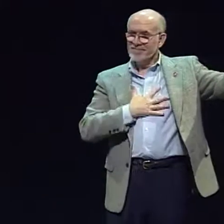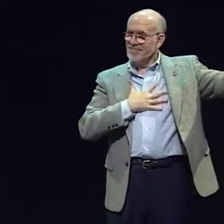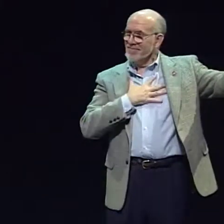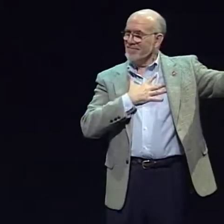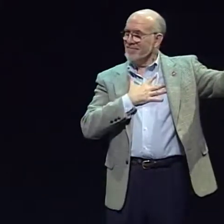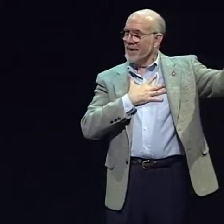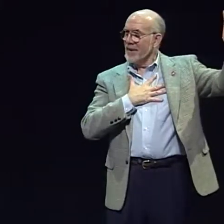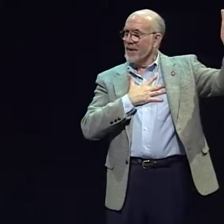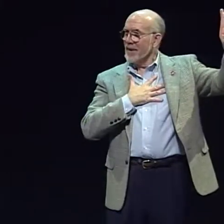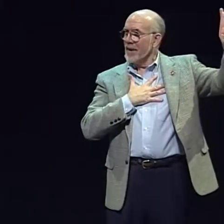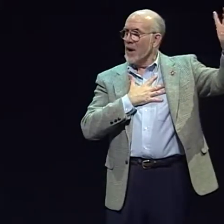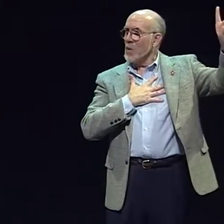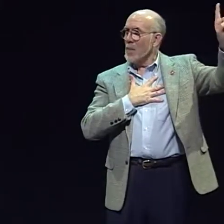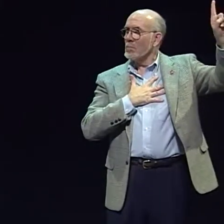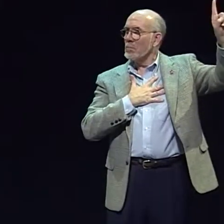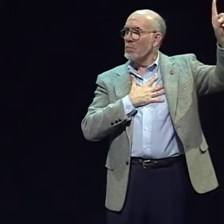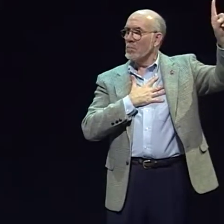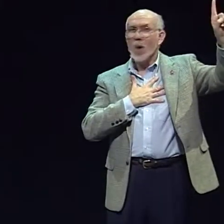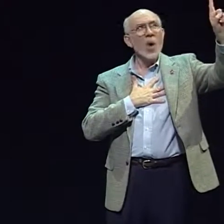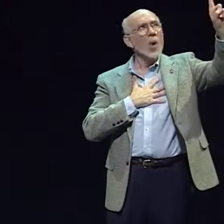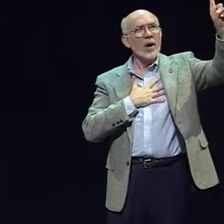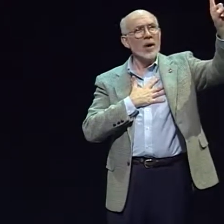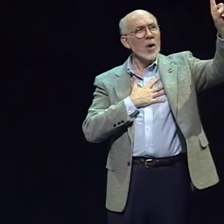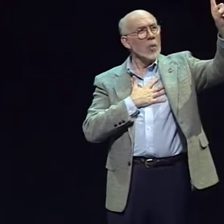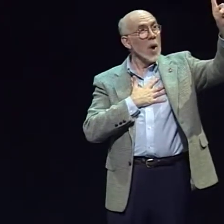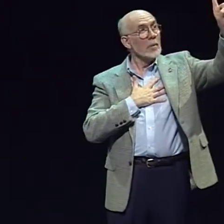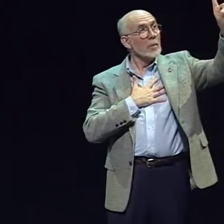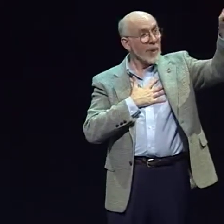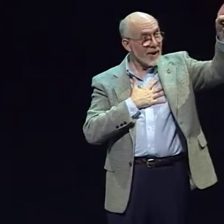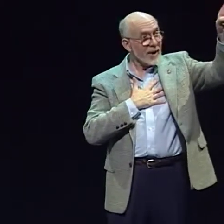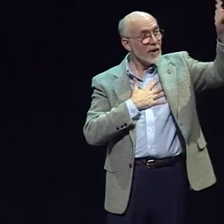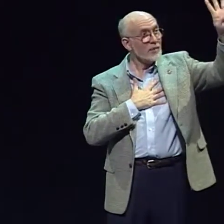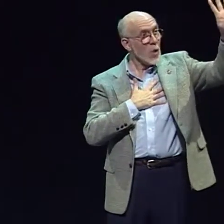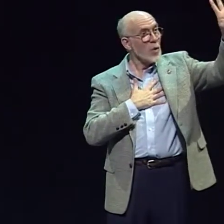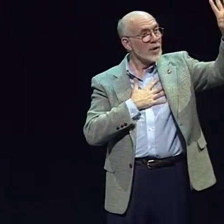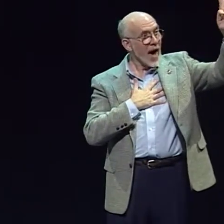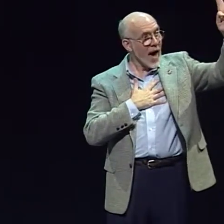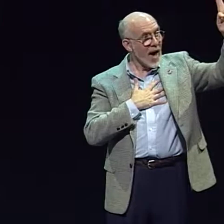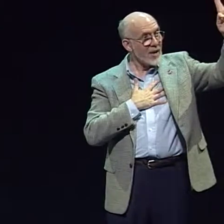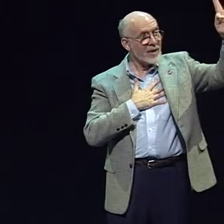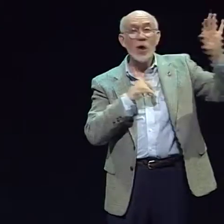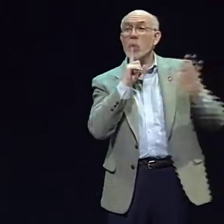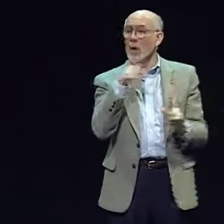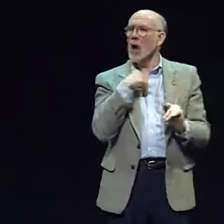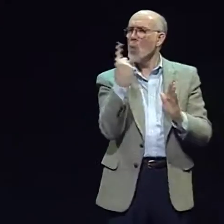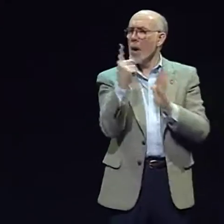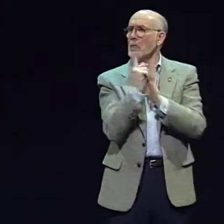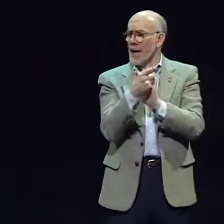YOU SAW ME SIGNING THE IDEA OF A "CHALLENGER" ROCKET SHIP TAKING OFF.